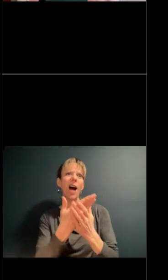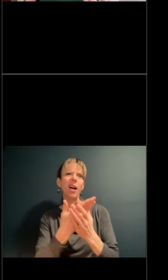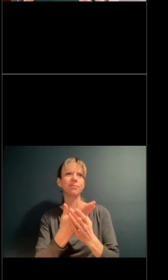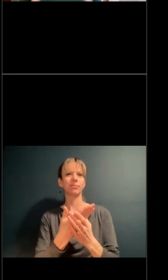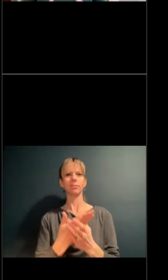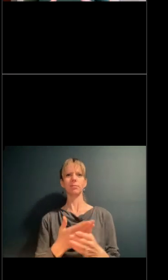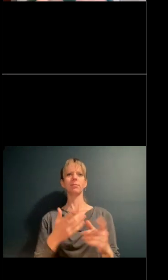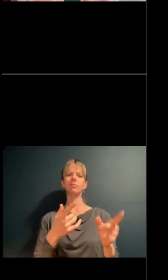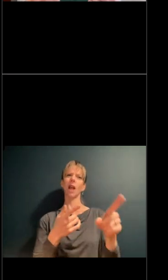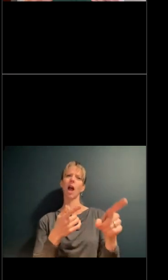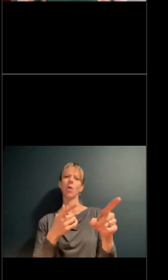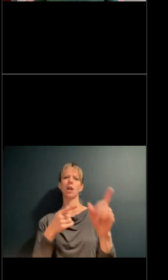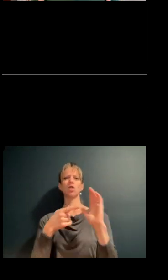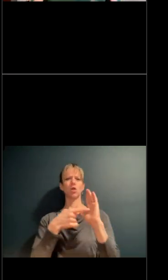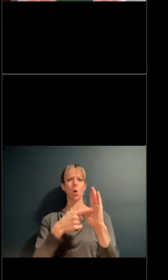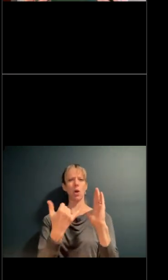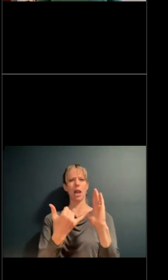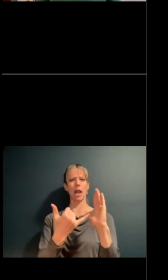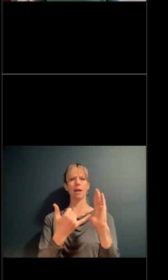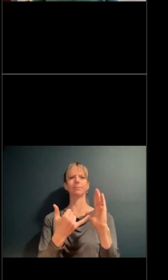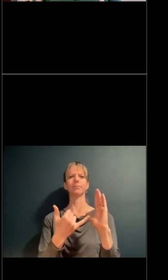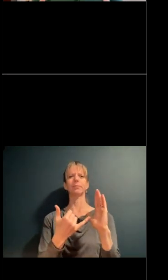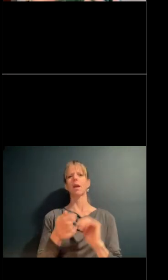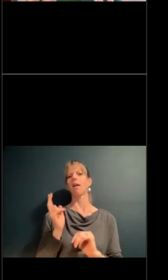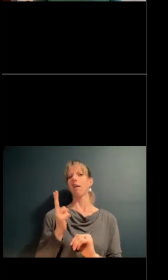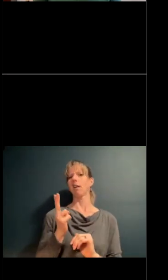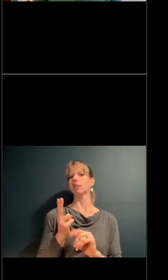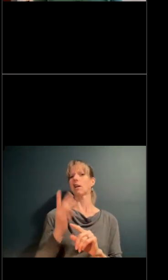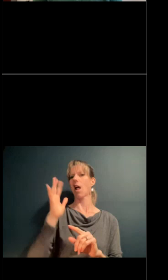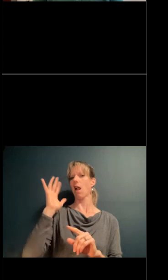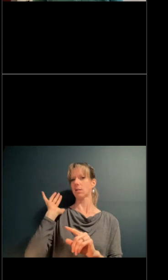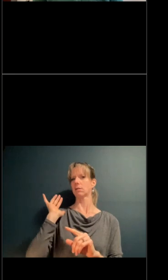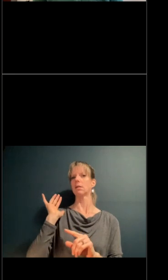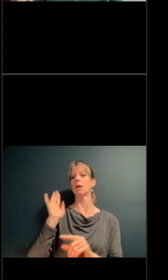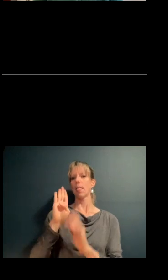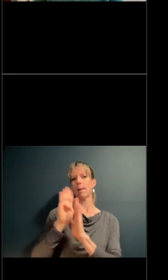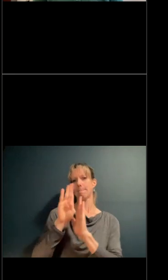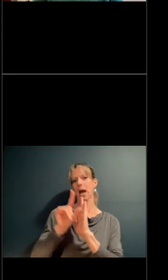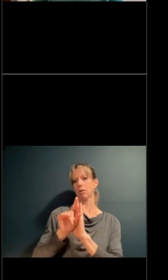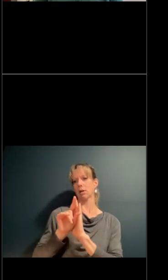to share a sort of historical background of this work.